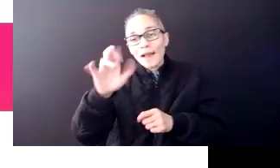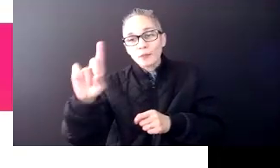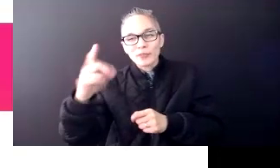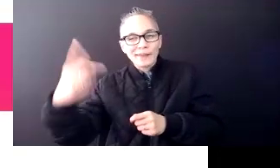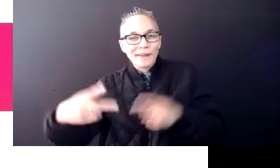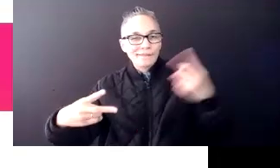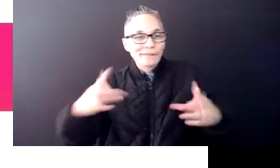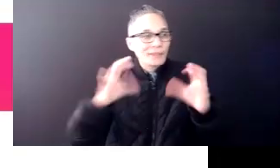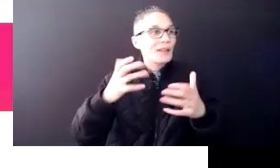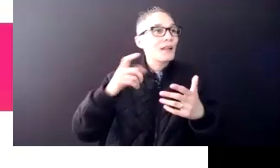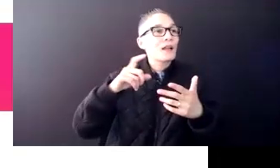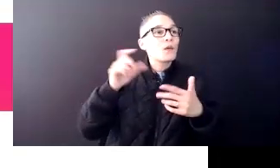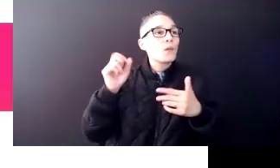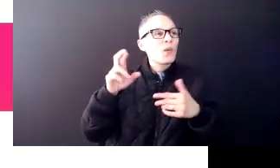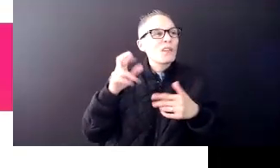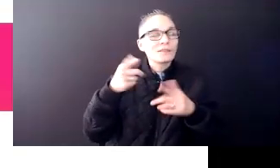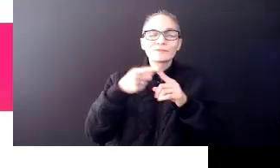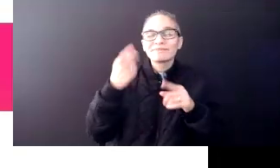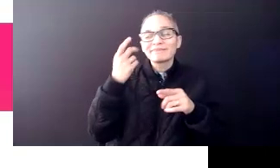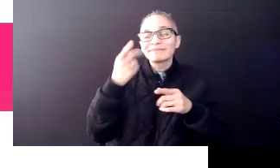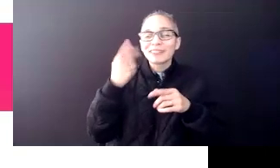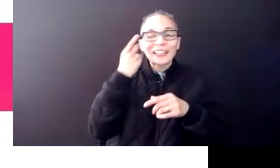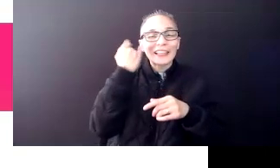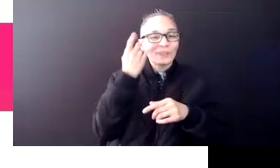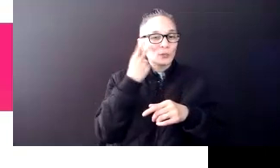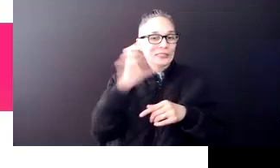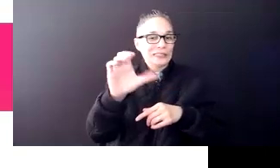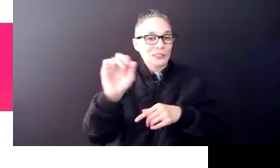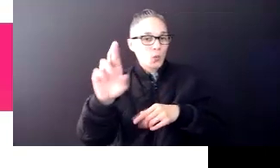that are described in your course outline of record or DE addendum.